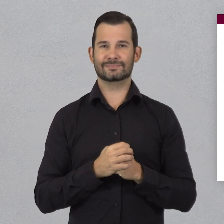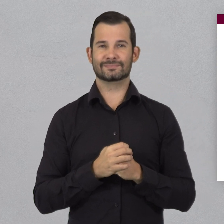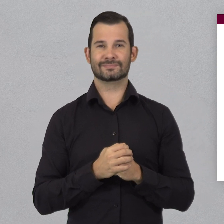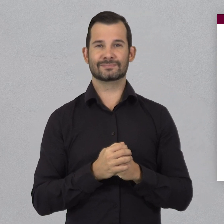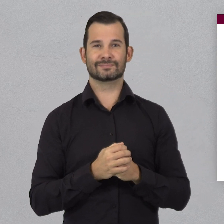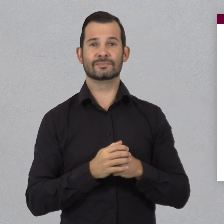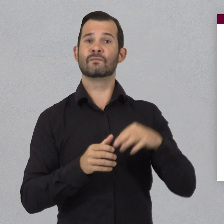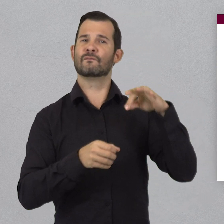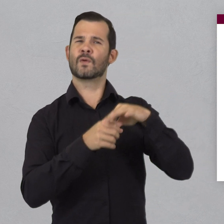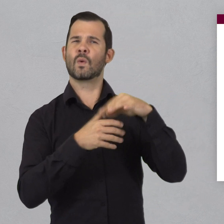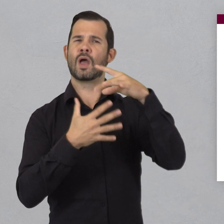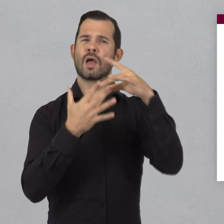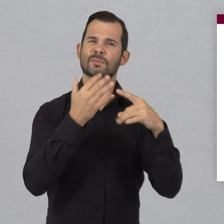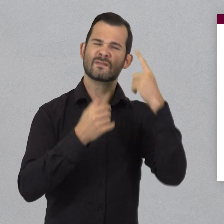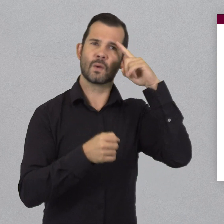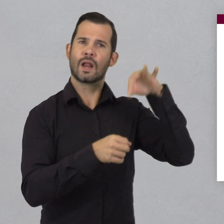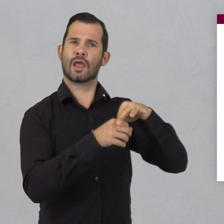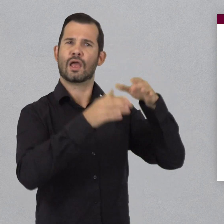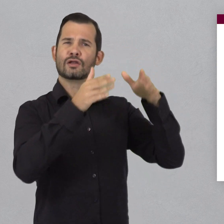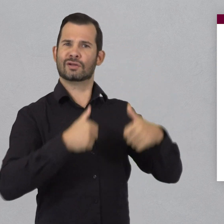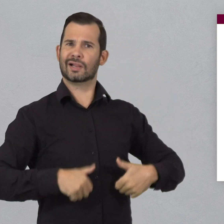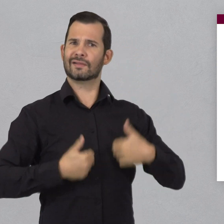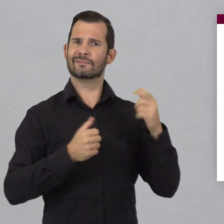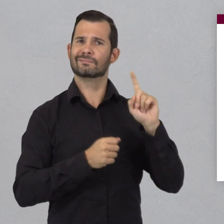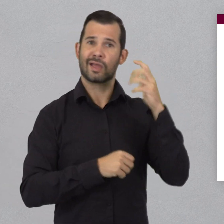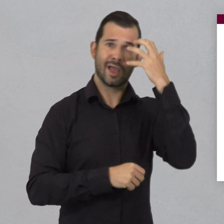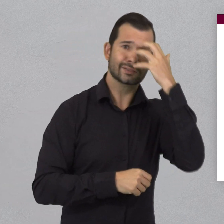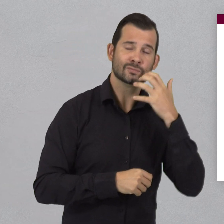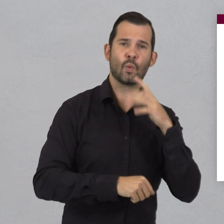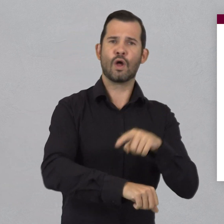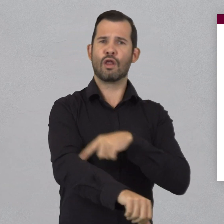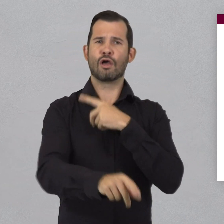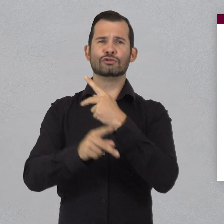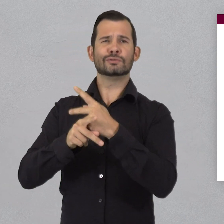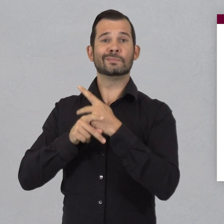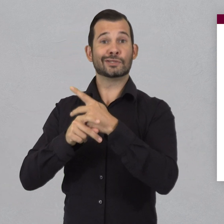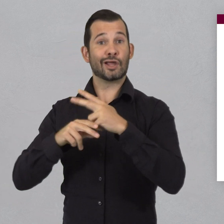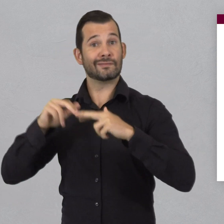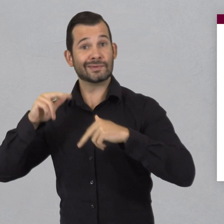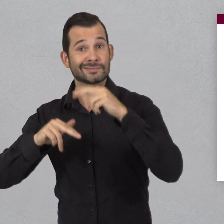Voting options for electors living in a hospital, long-term care facility or